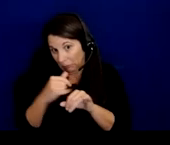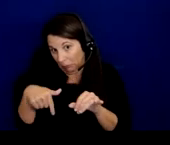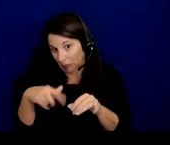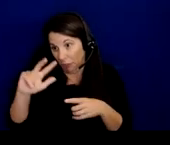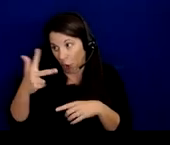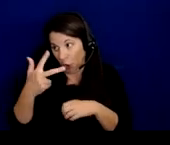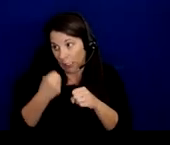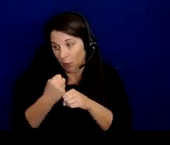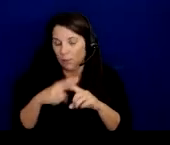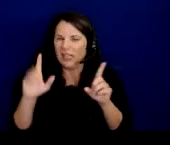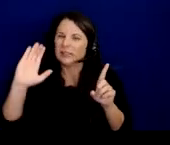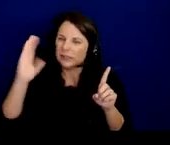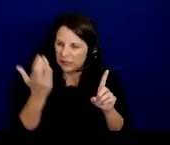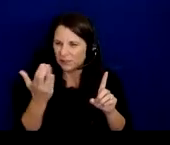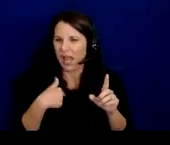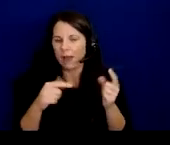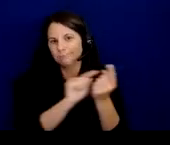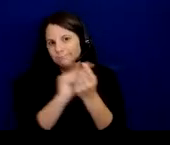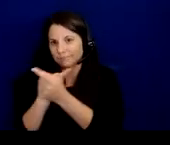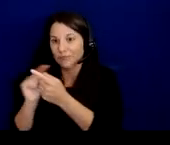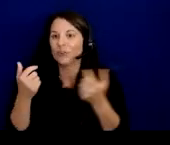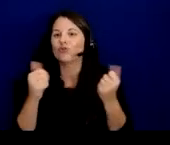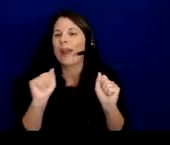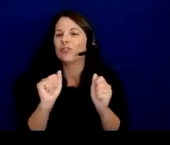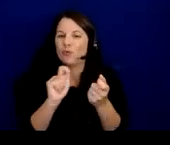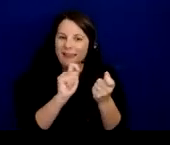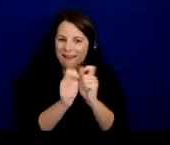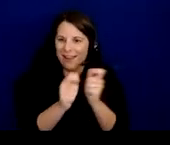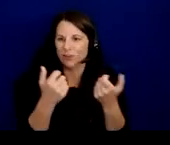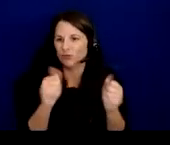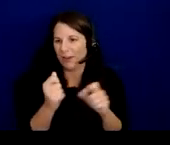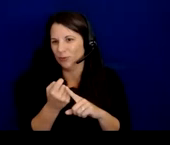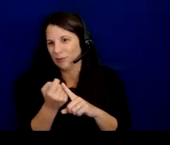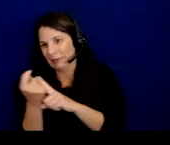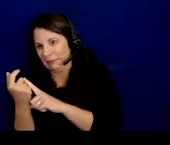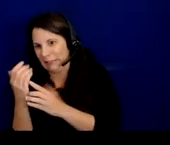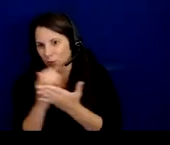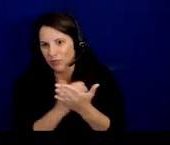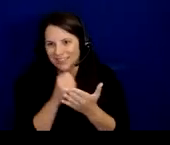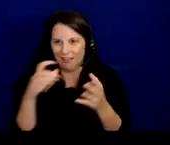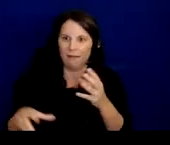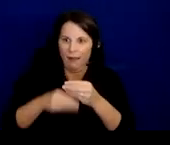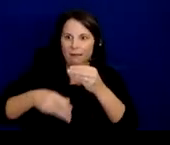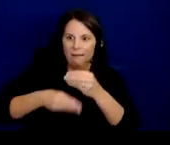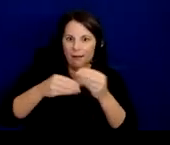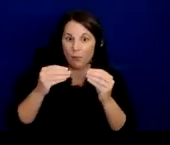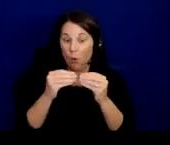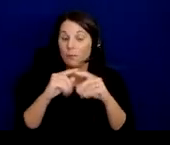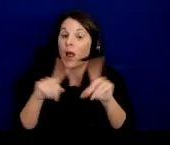they're trying to edit courses, trying to delete courses rather than ADD. But I think, again, if we're talking about impact,